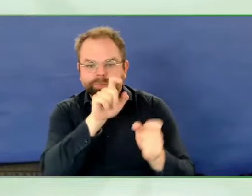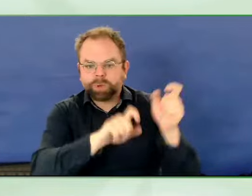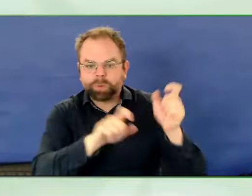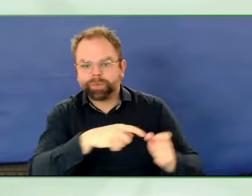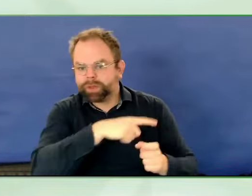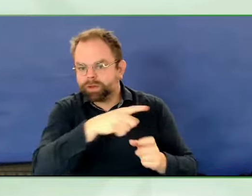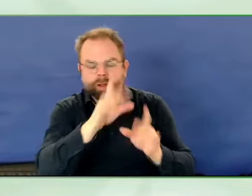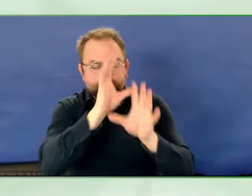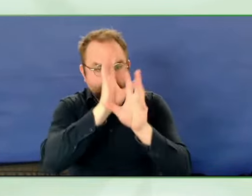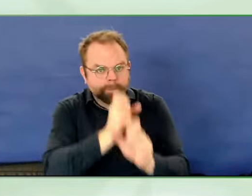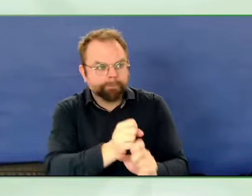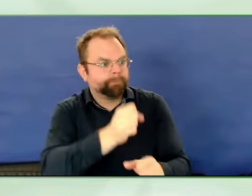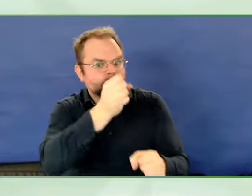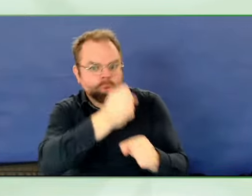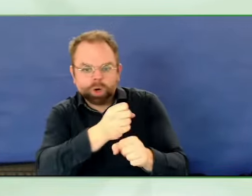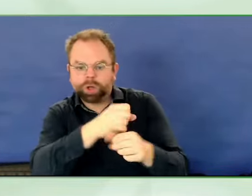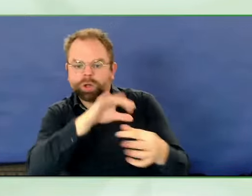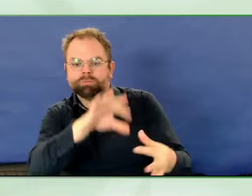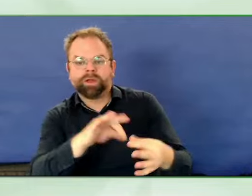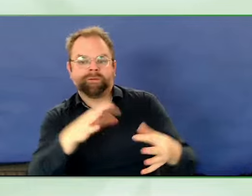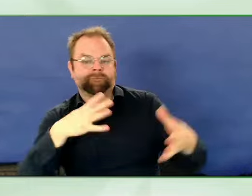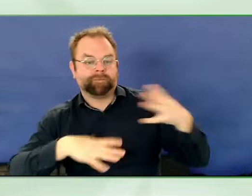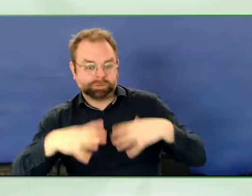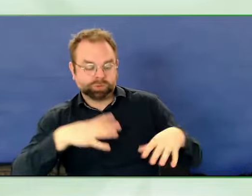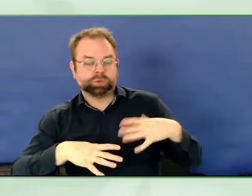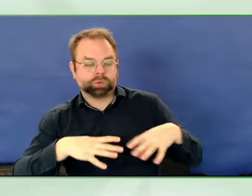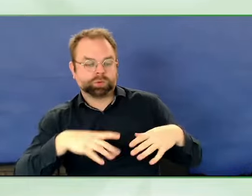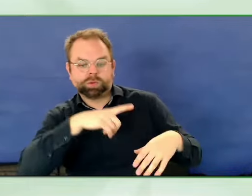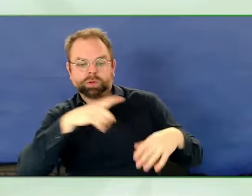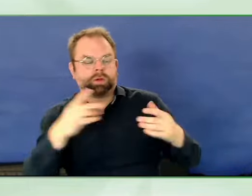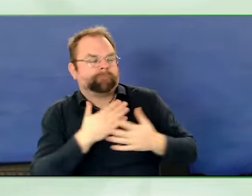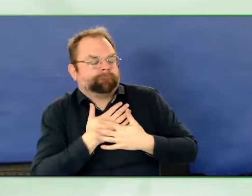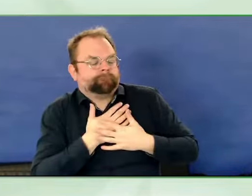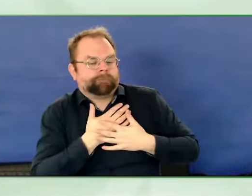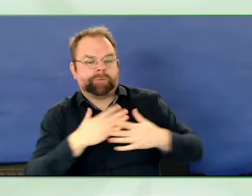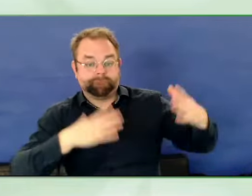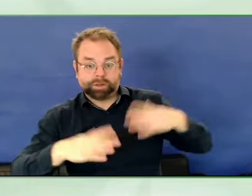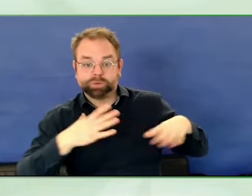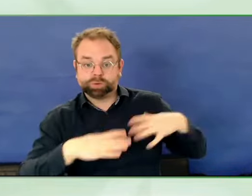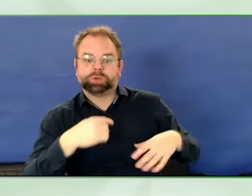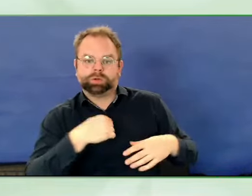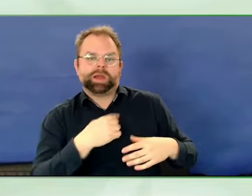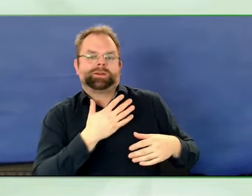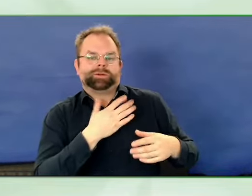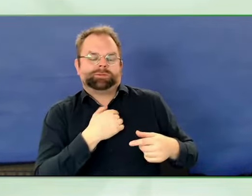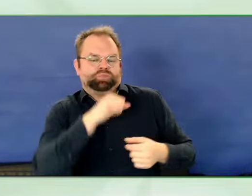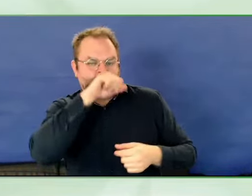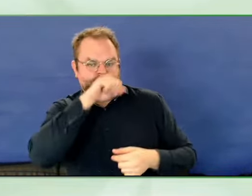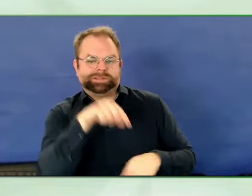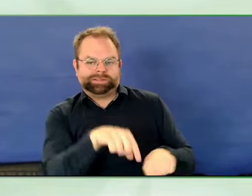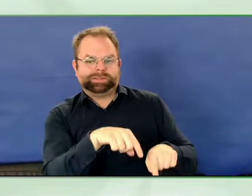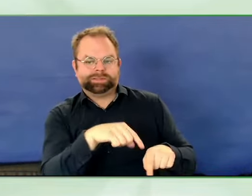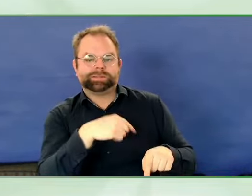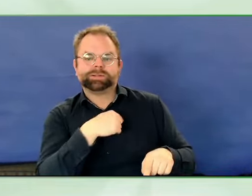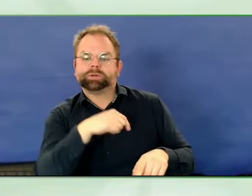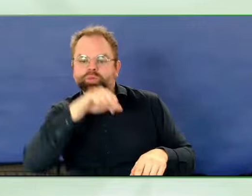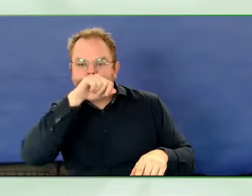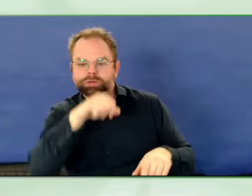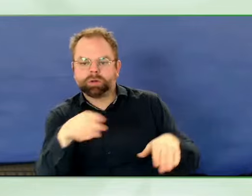Fantastic, thank you so much for joining us here. Do check out WeDress Collective. Absolutely fantastic.